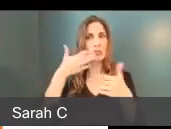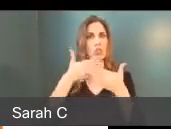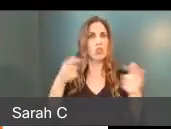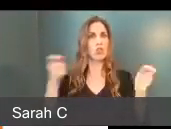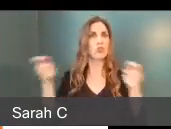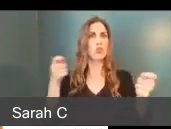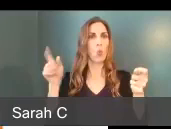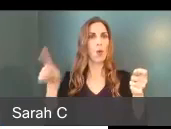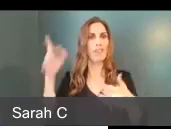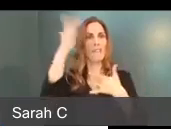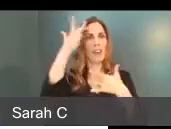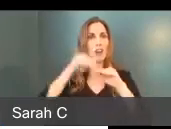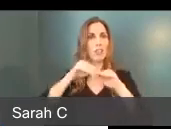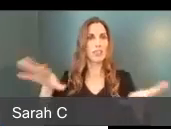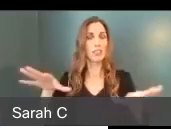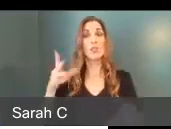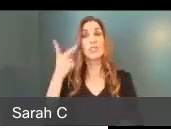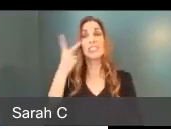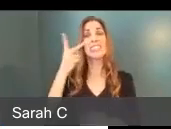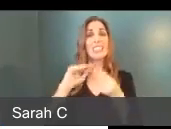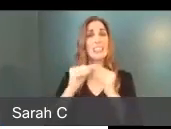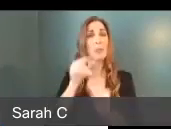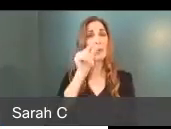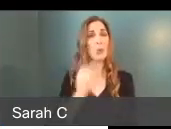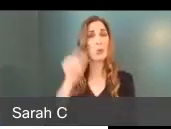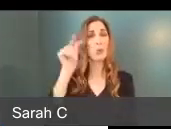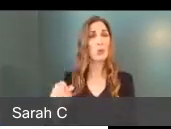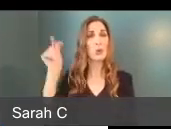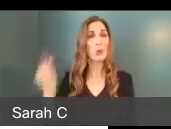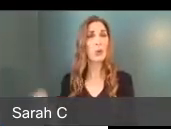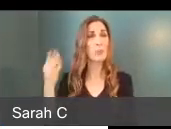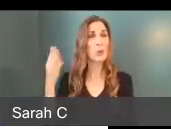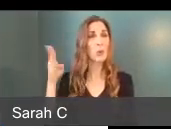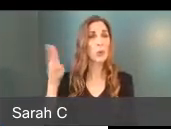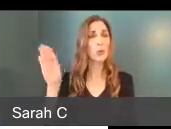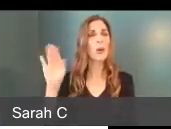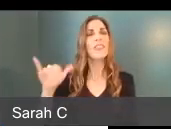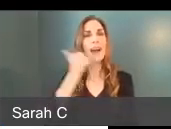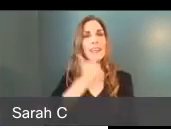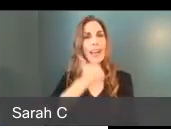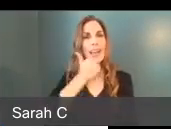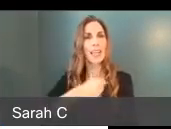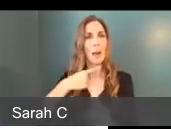So you can see in the graph before you the daily positivity rates from December